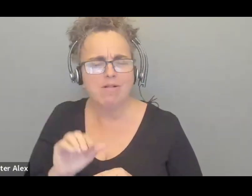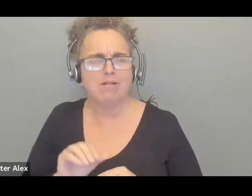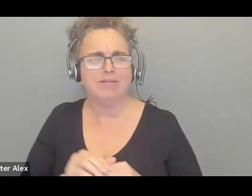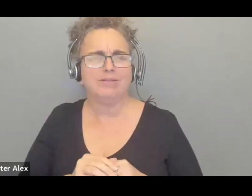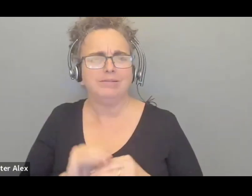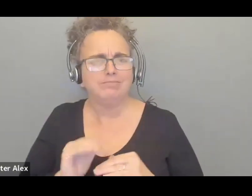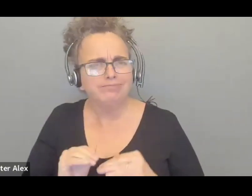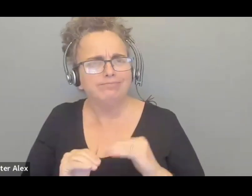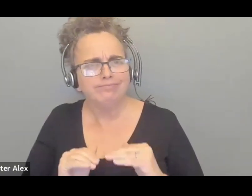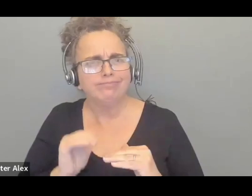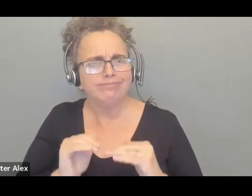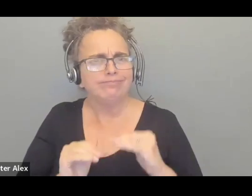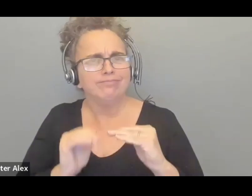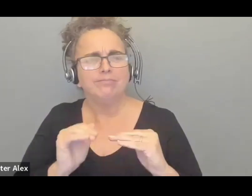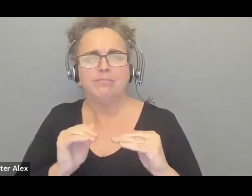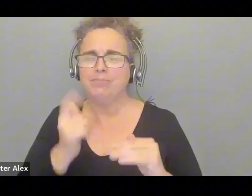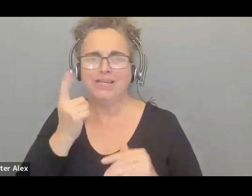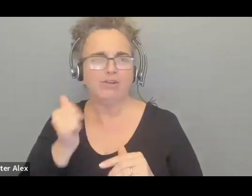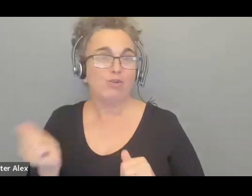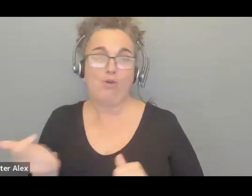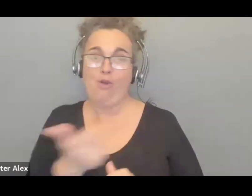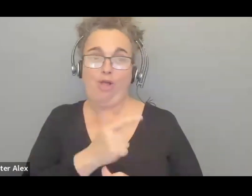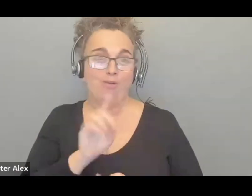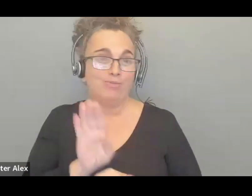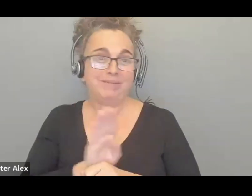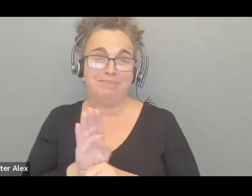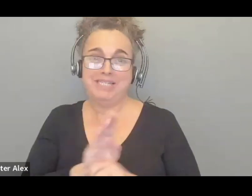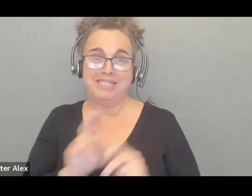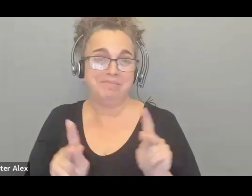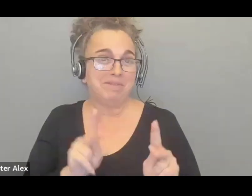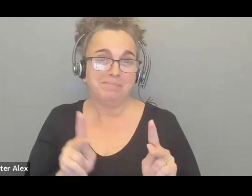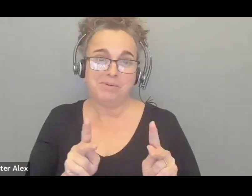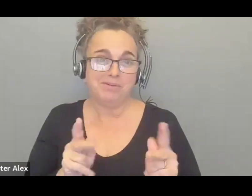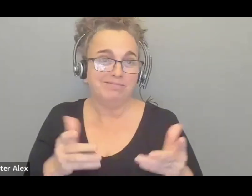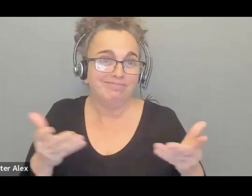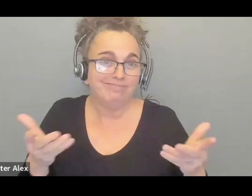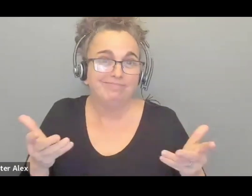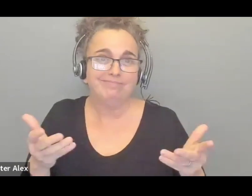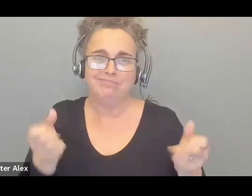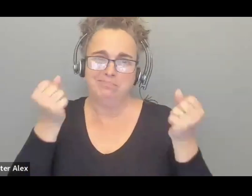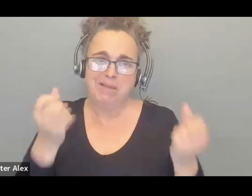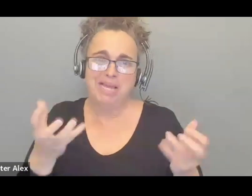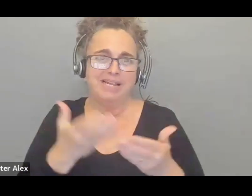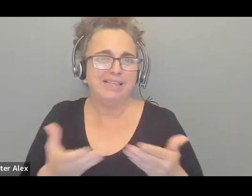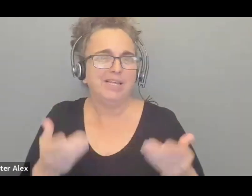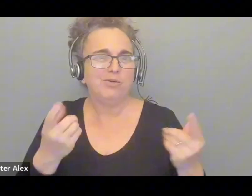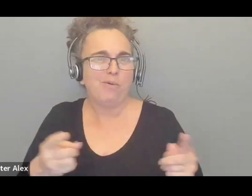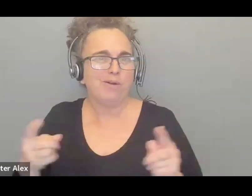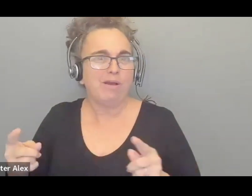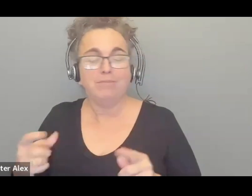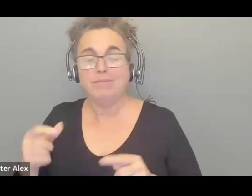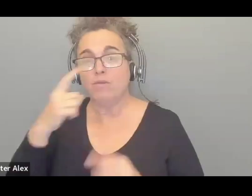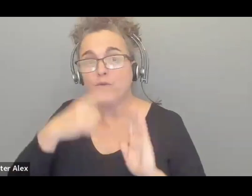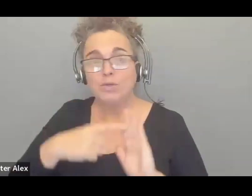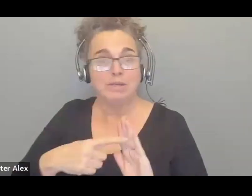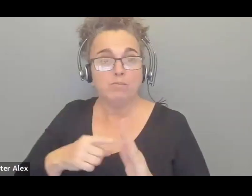Because you are all busy people. There's a lot going on. So, you know, if we approach a faculty member either about